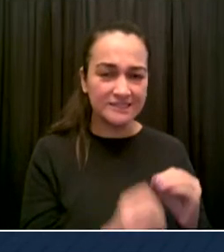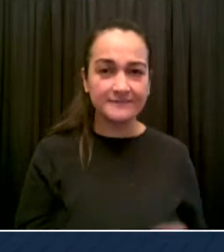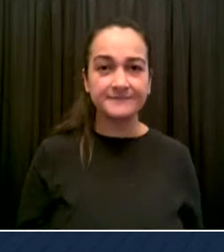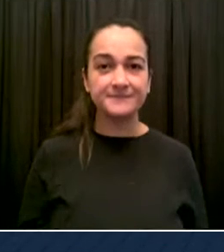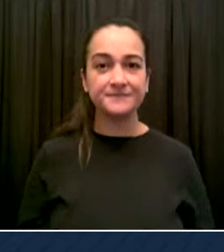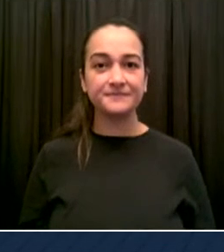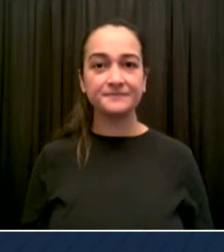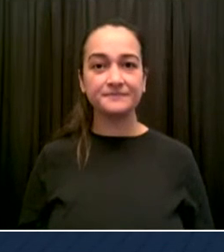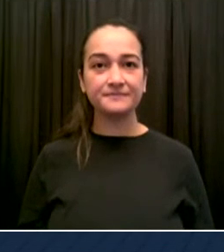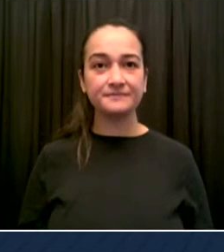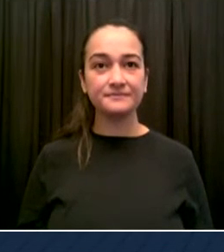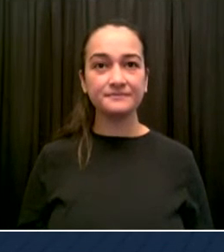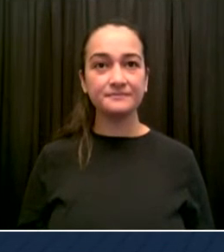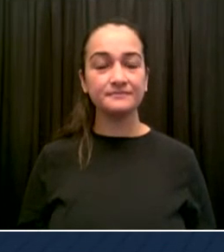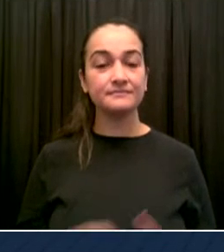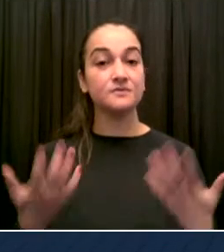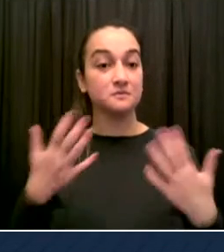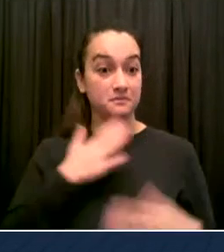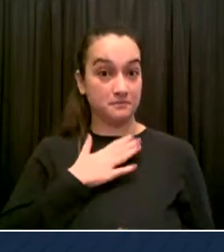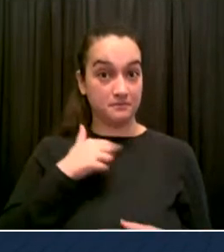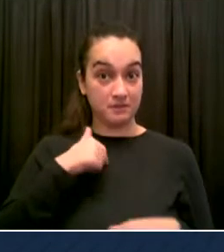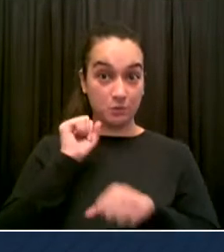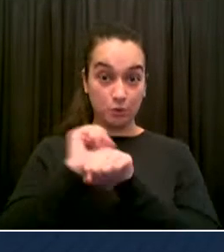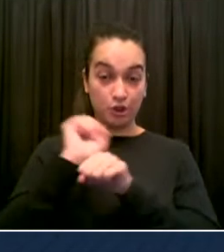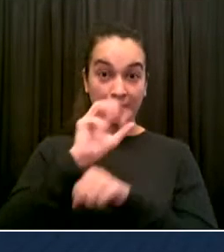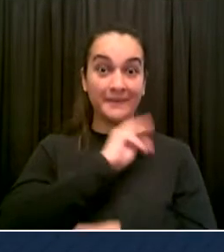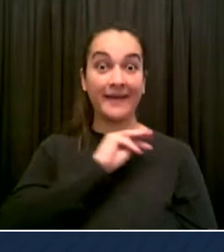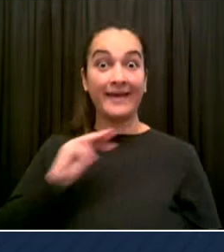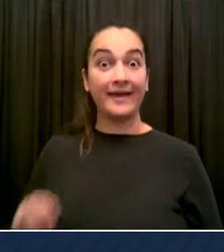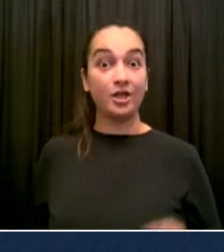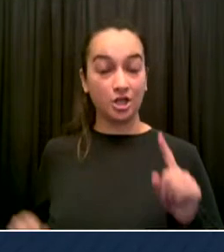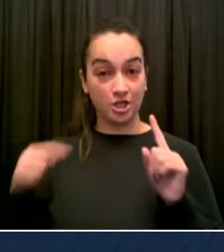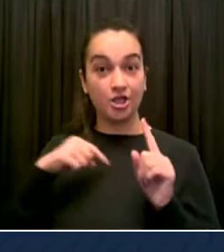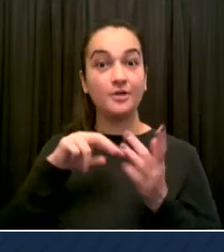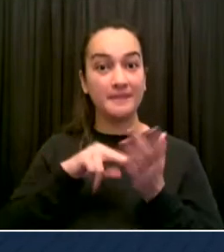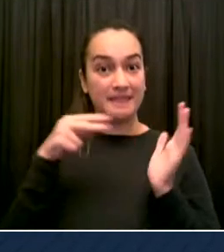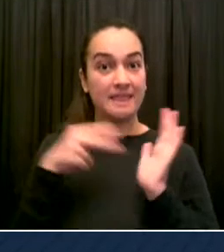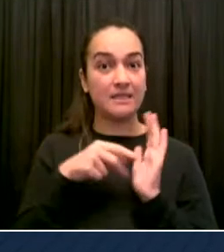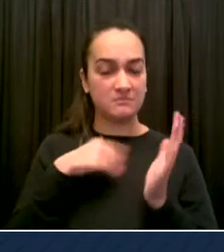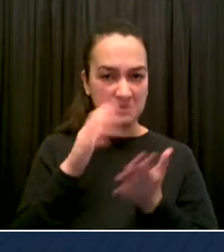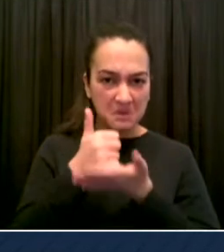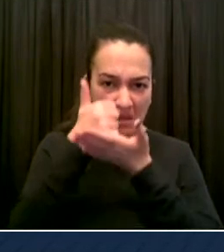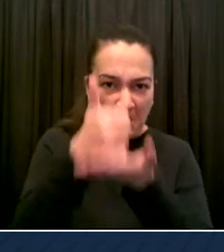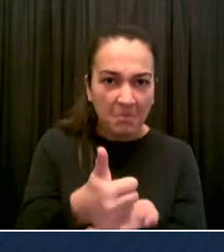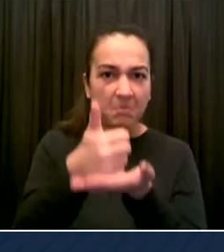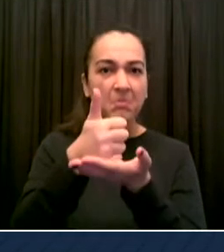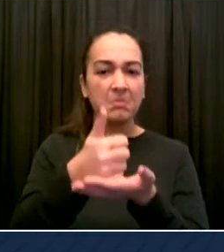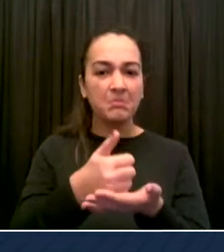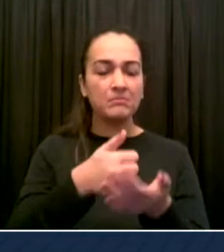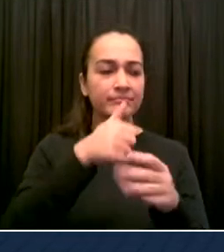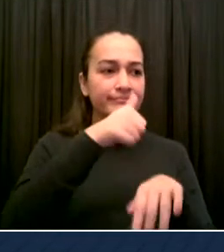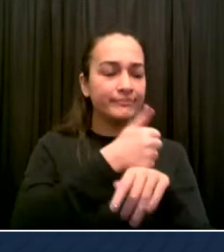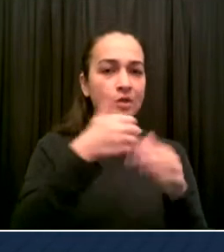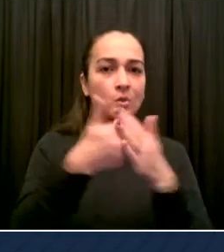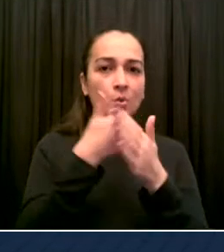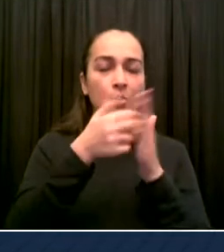IN THE MEANTIME, WE HAVE